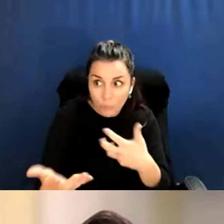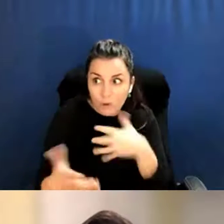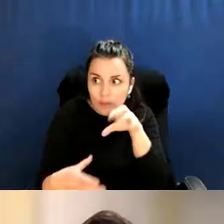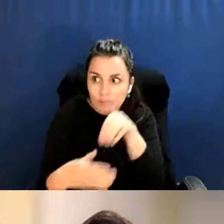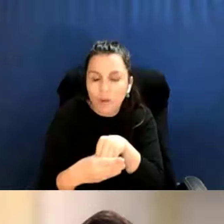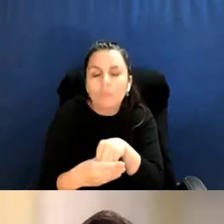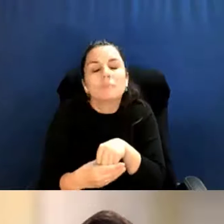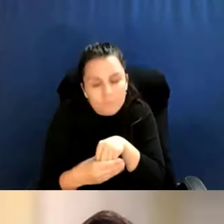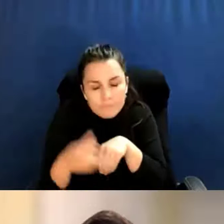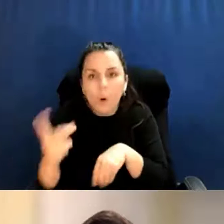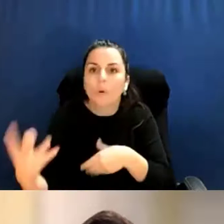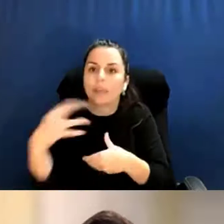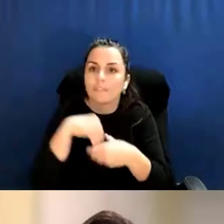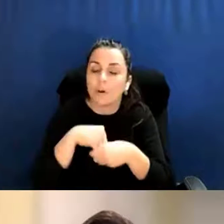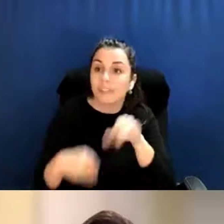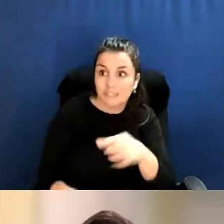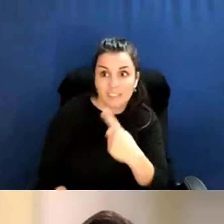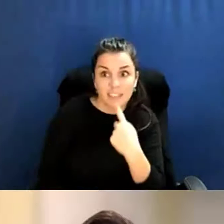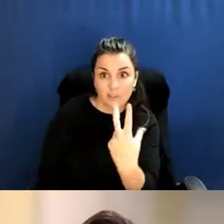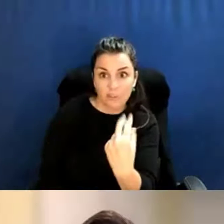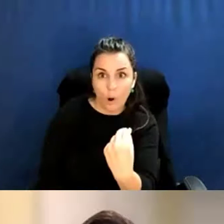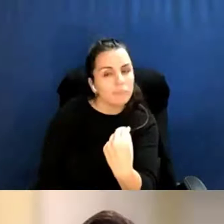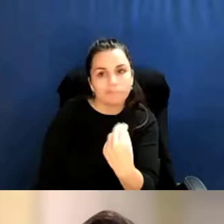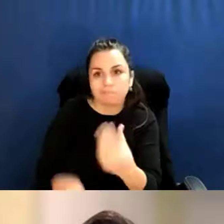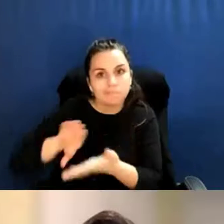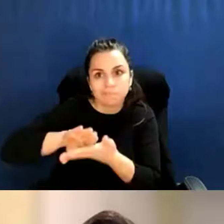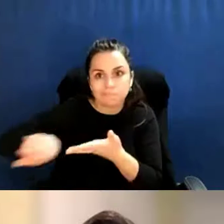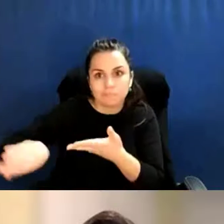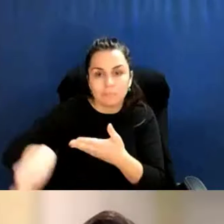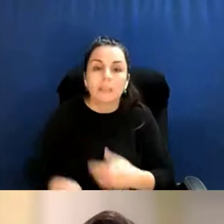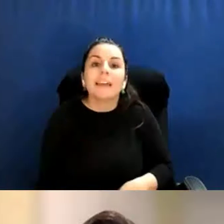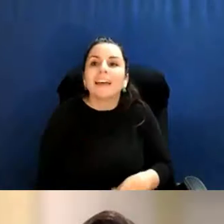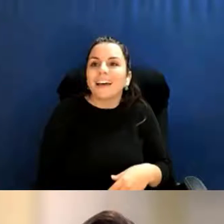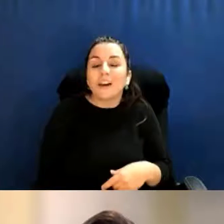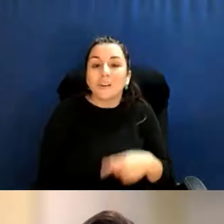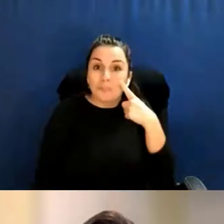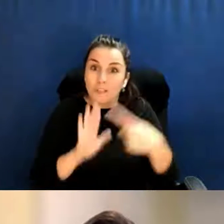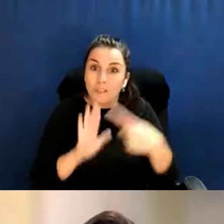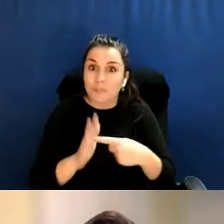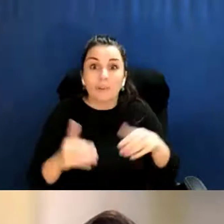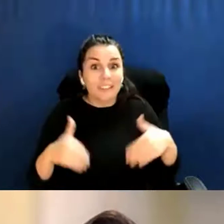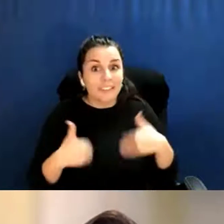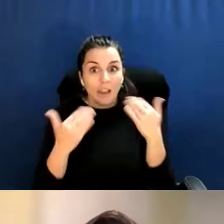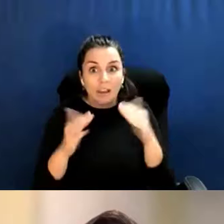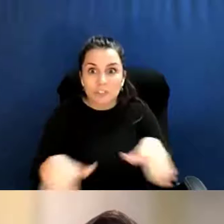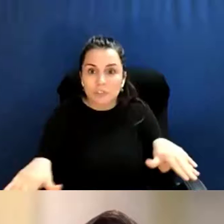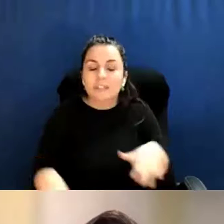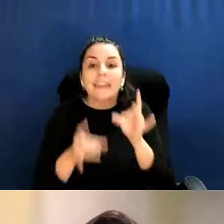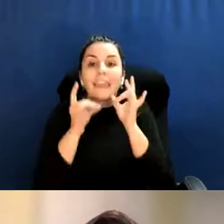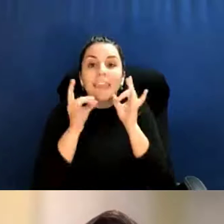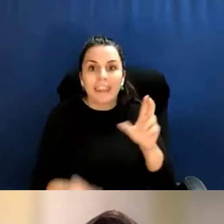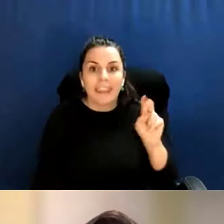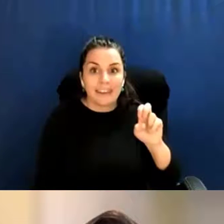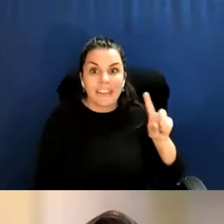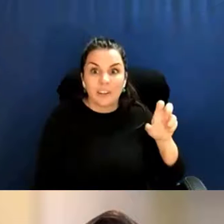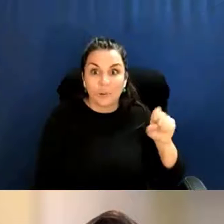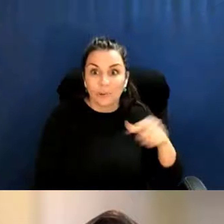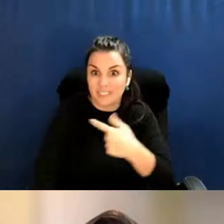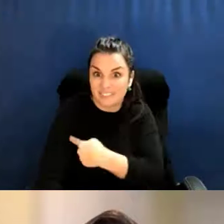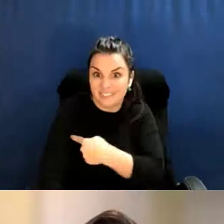and if you're going to subject them to needles I hate needles, I don't want to do ... There are all those actual real life situations,